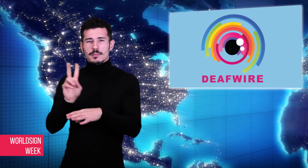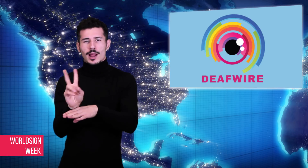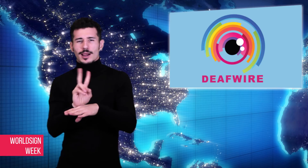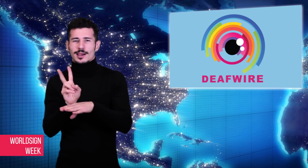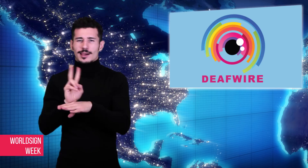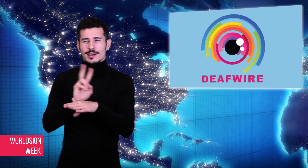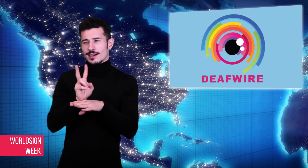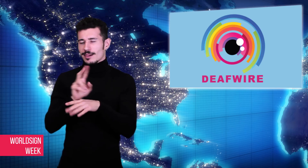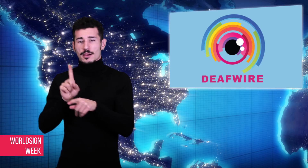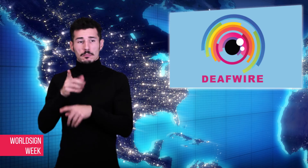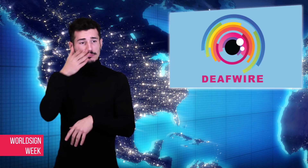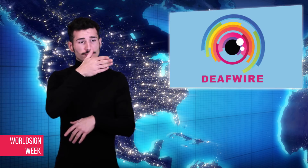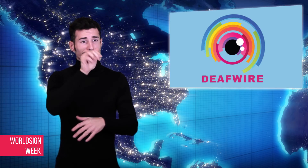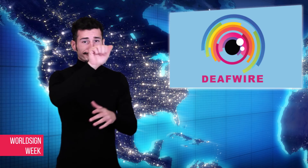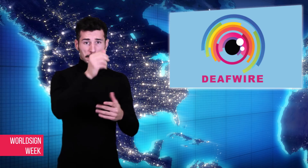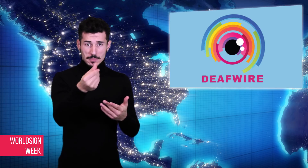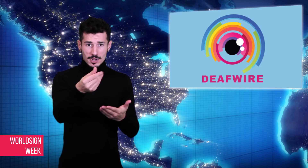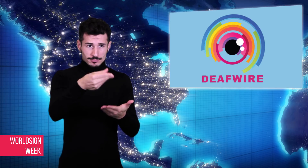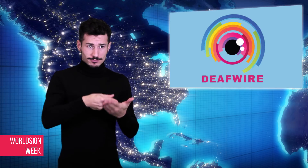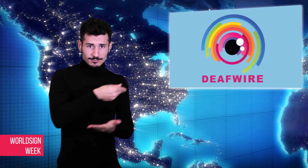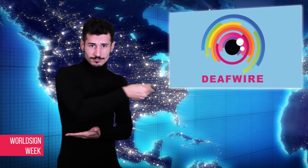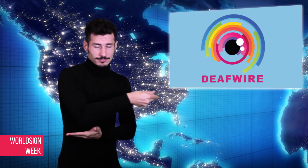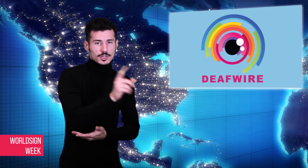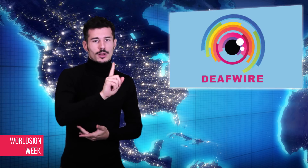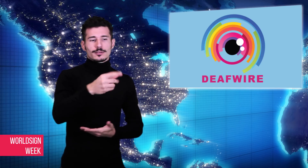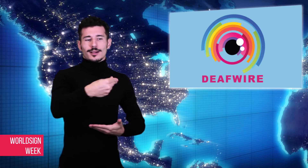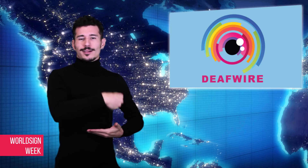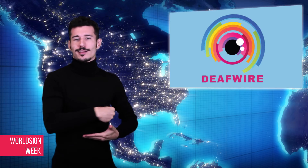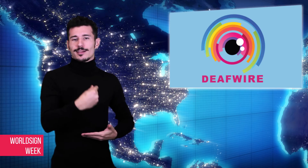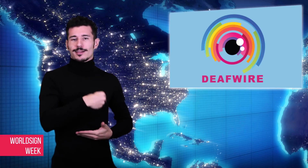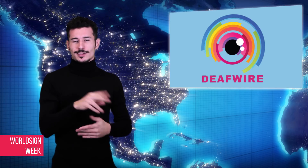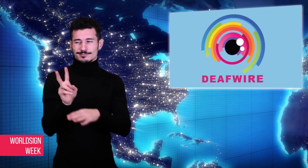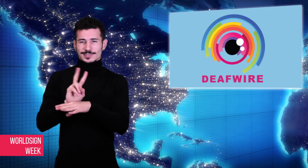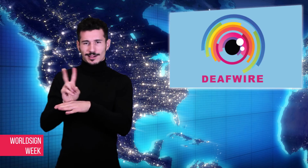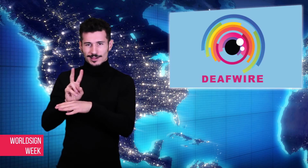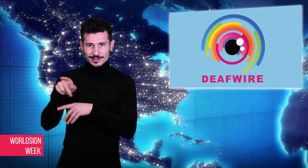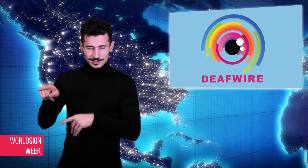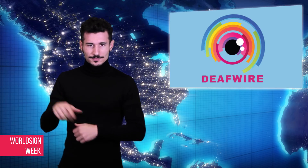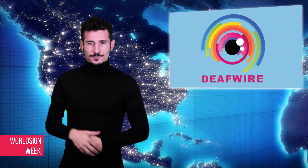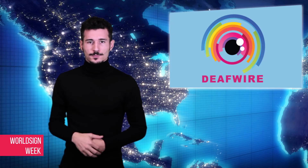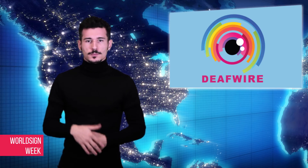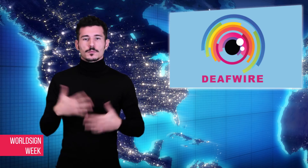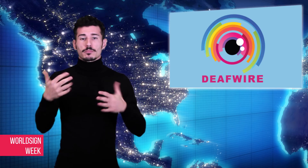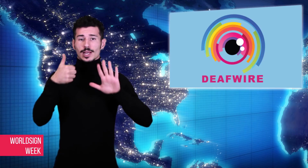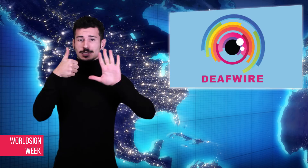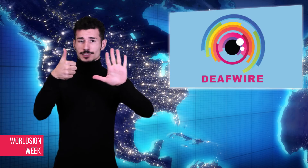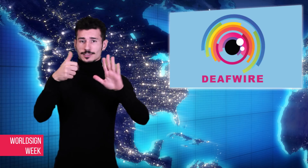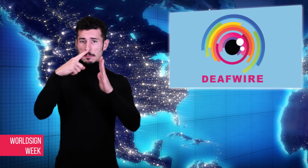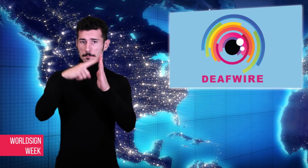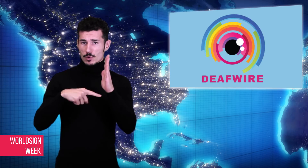with his drug addictions and mental